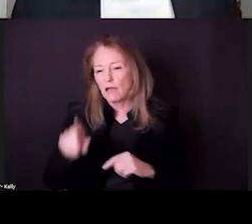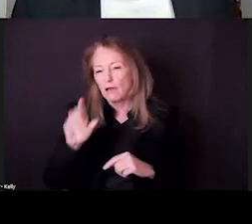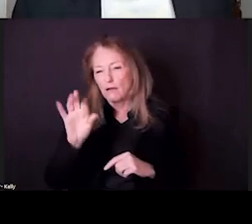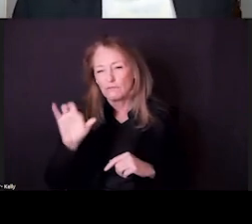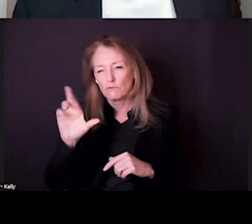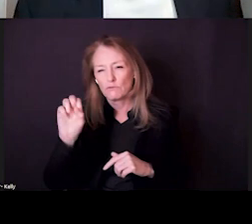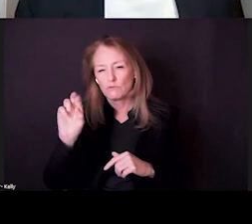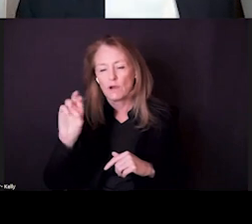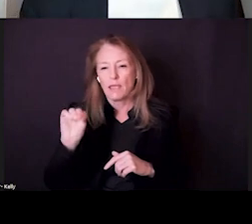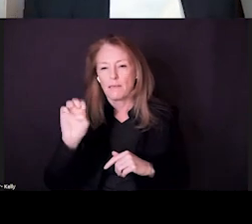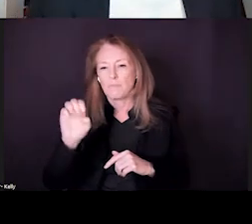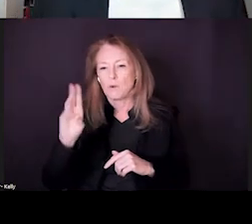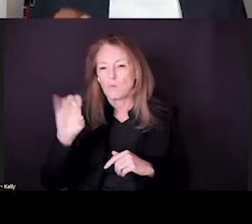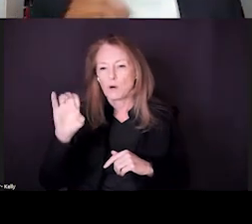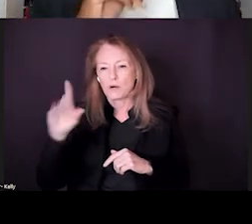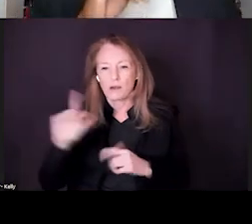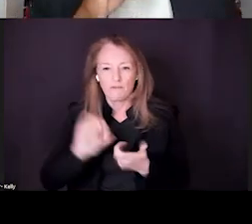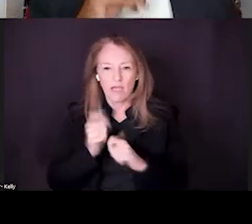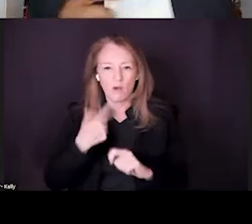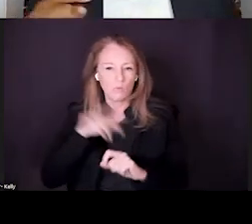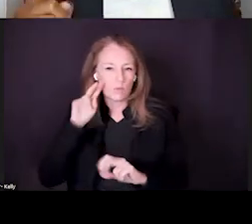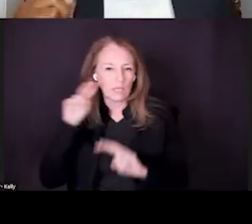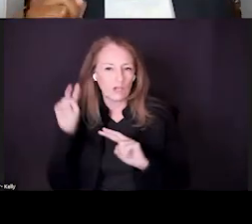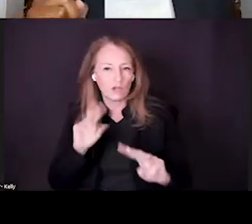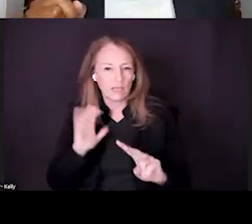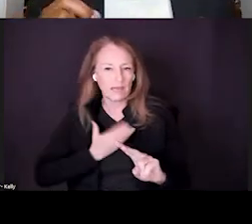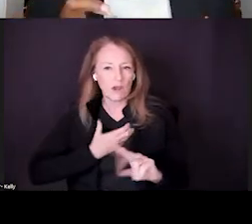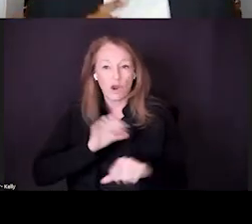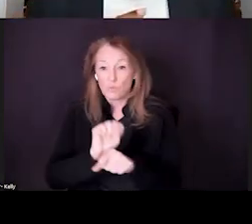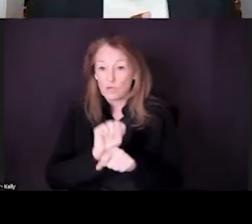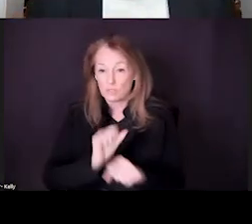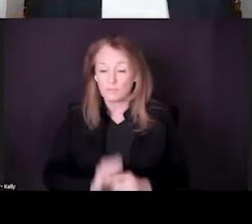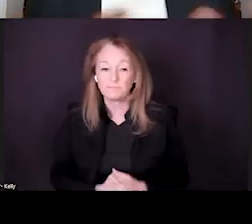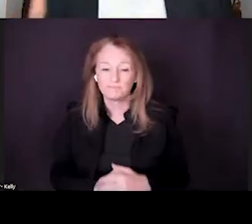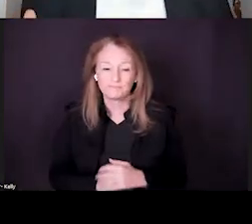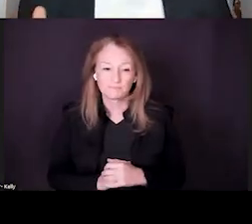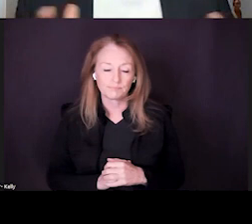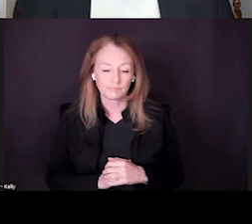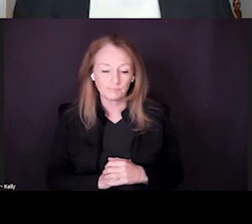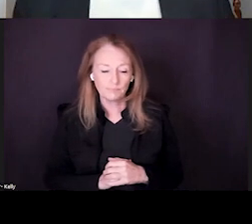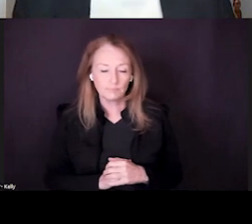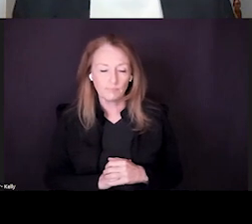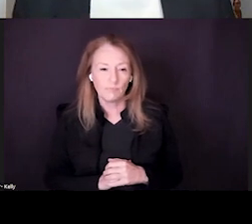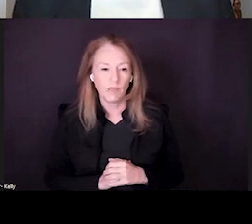THE WORK. I LIKE TO START WITH I AM GOING TO OFFER ALTERNATIVE